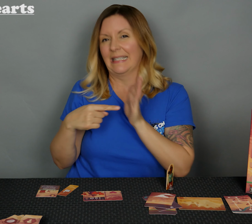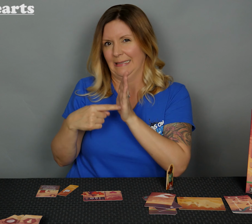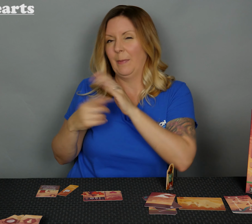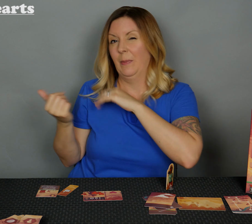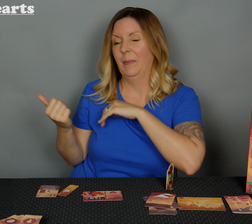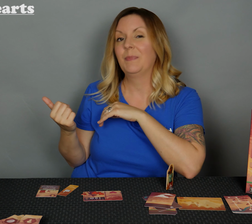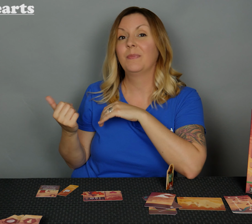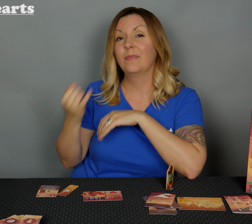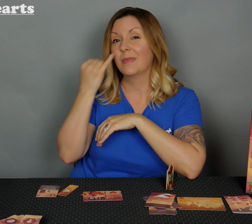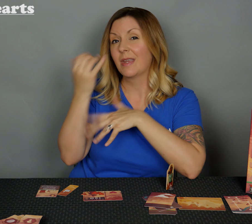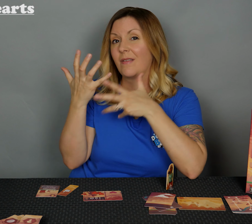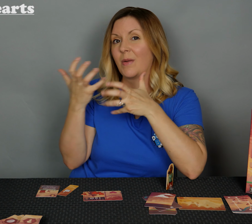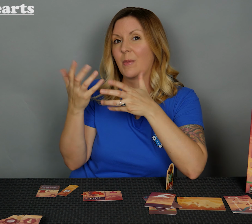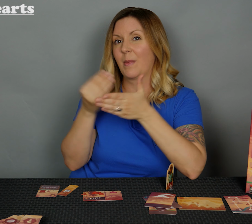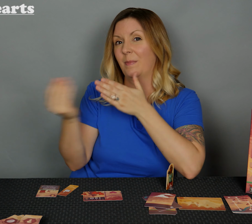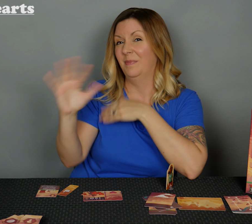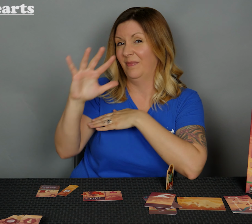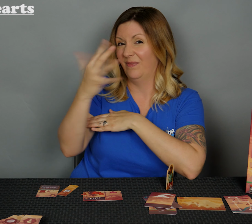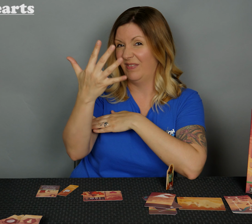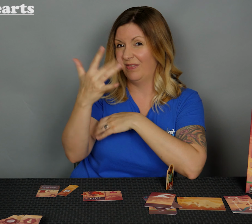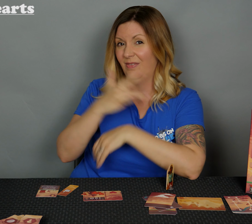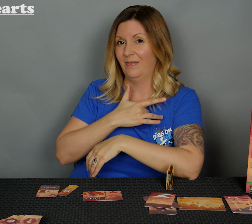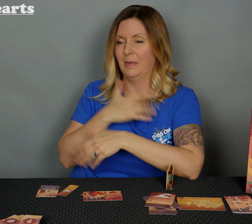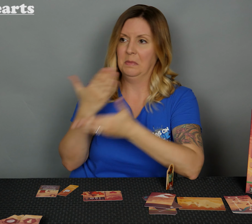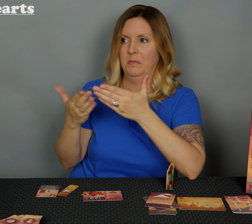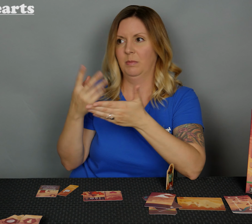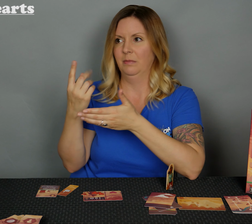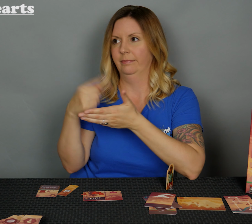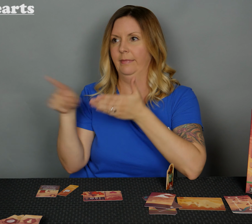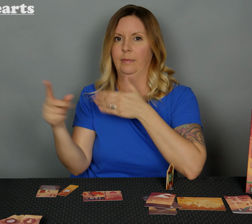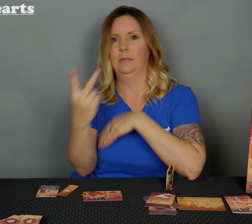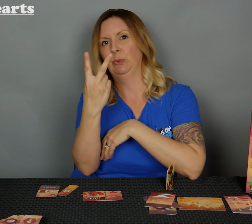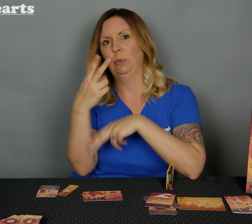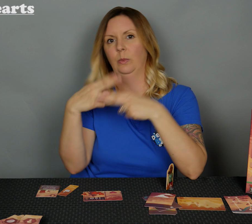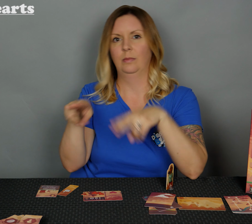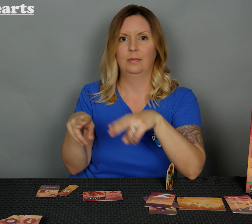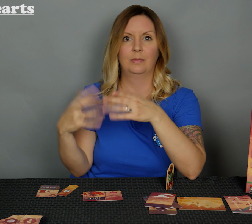For example, to buy a 5th heart, maybe you would pay 2 eggs.